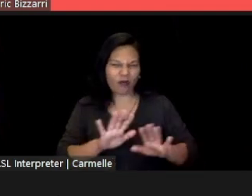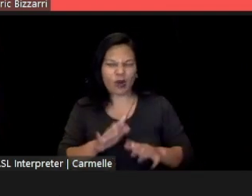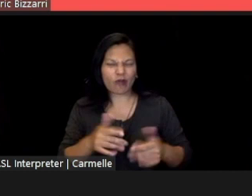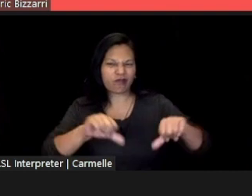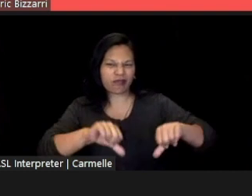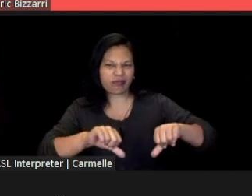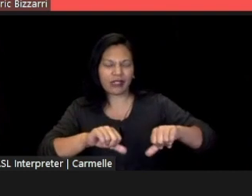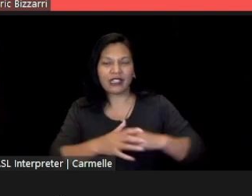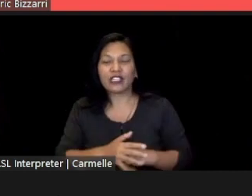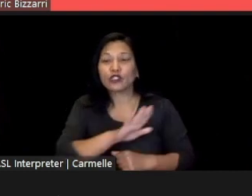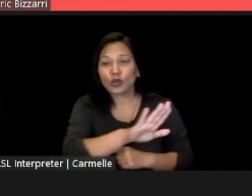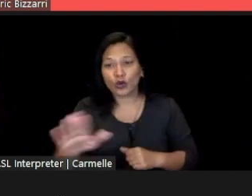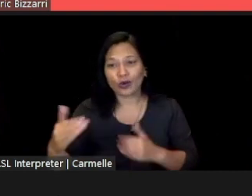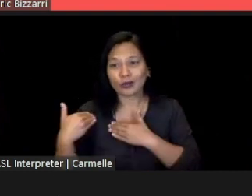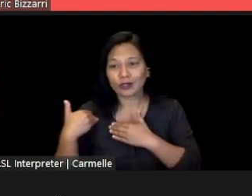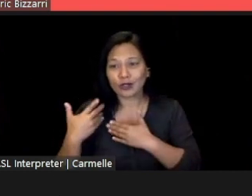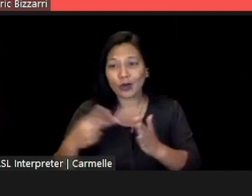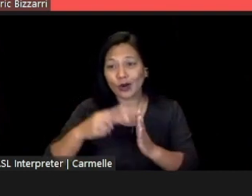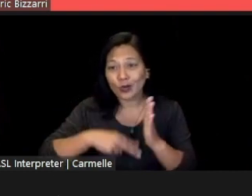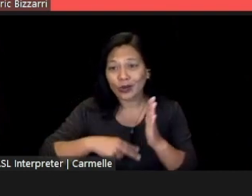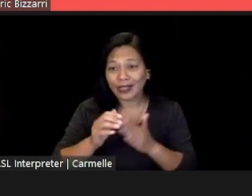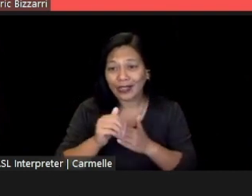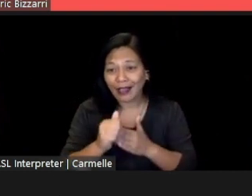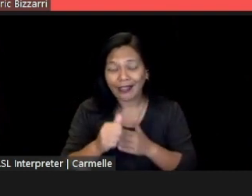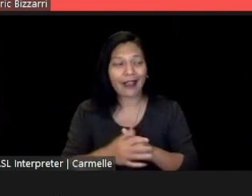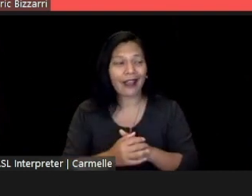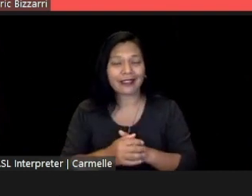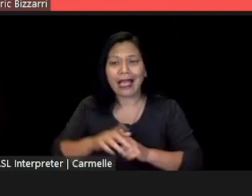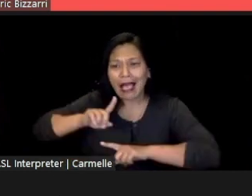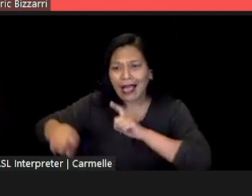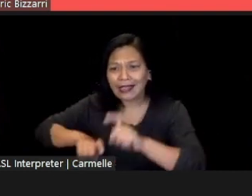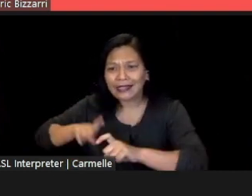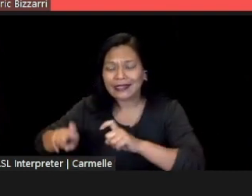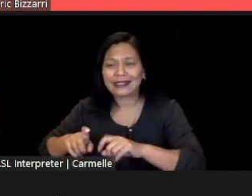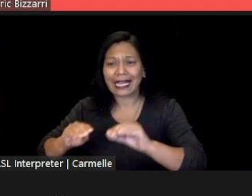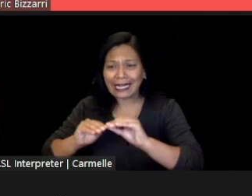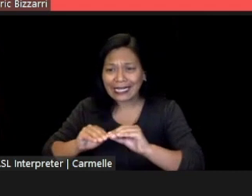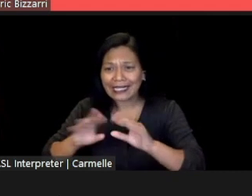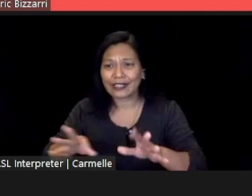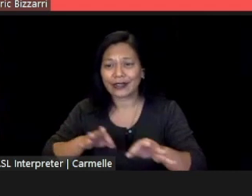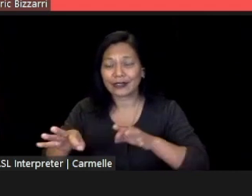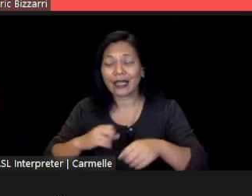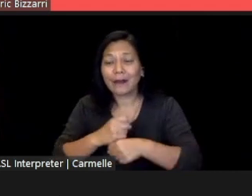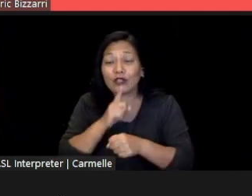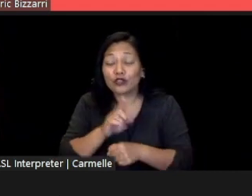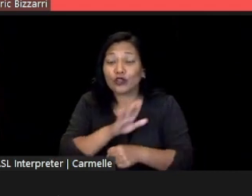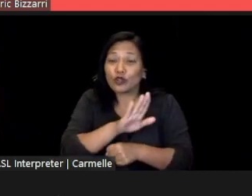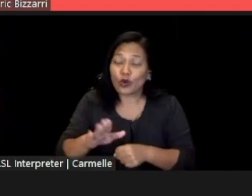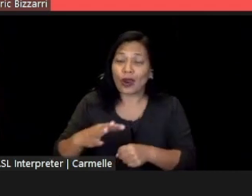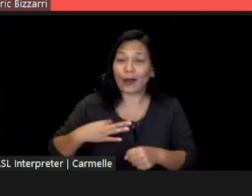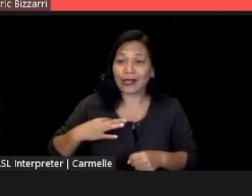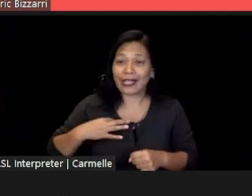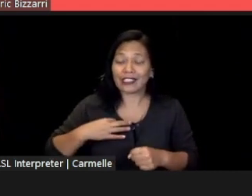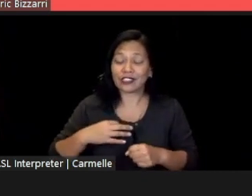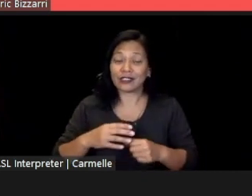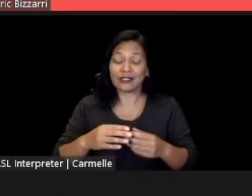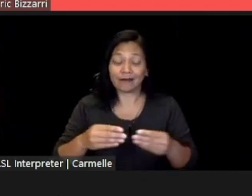research, read the guidelines, you know, a million times ask questions and make sure your application package is airtight and vacuum sealed.